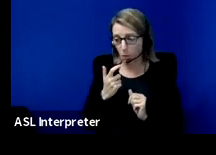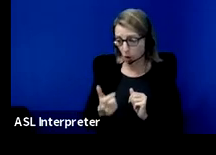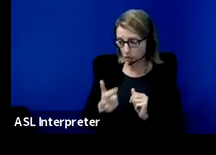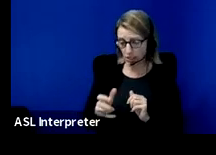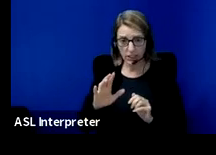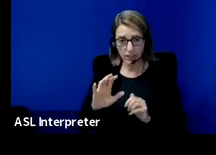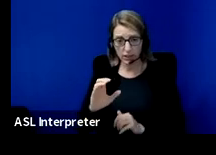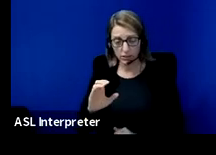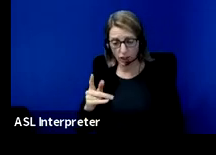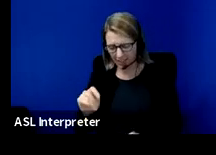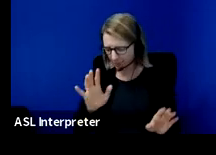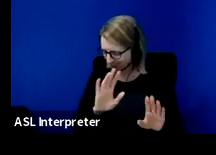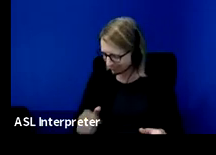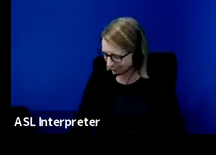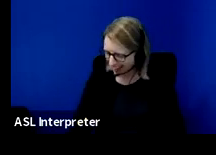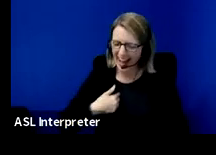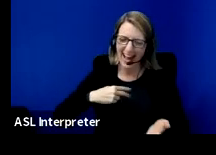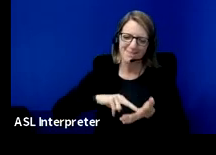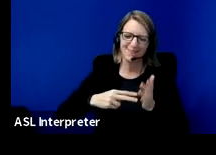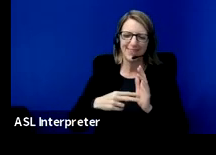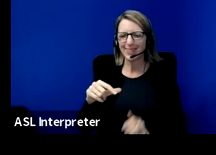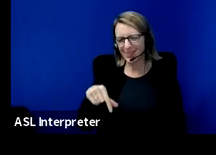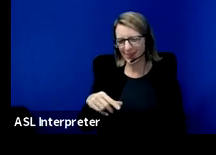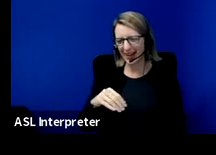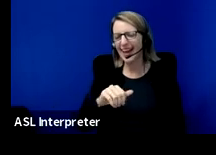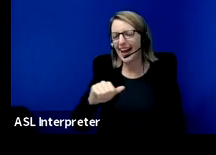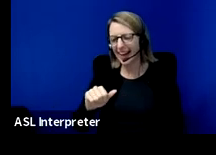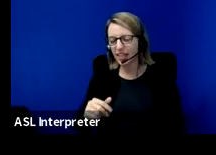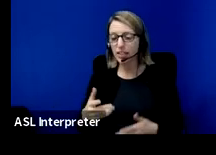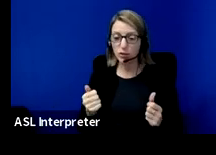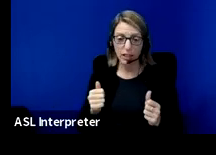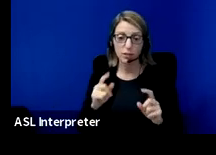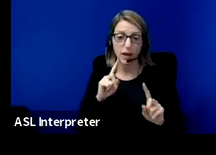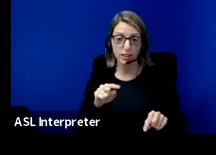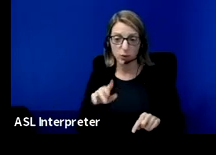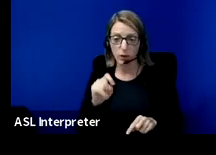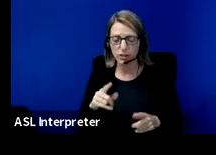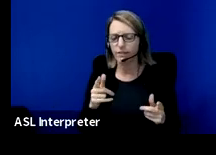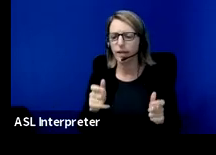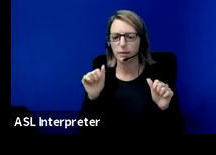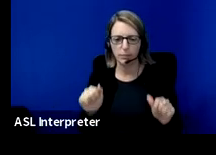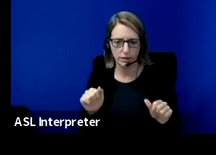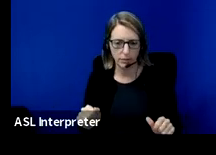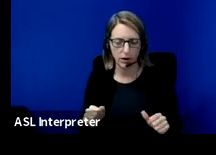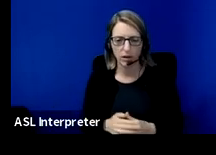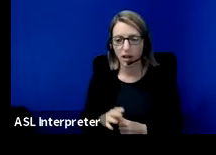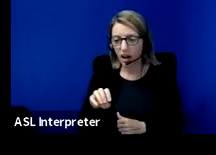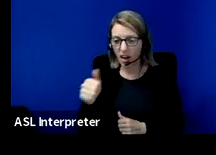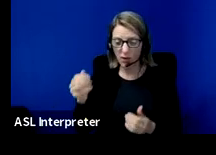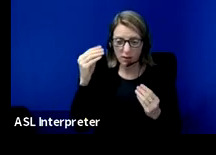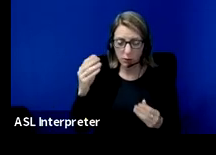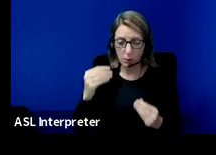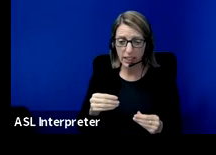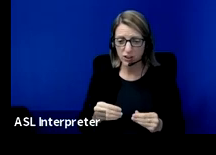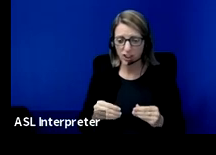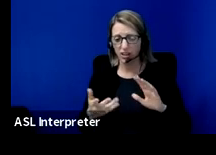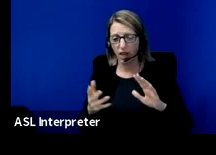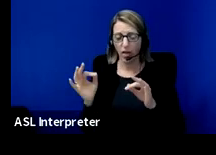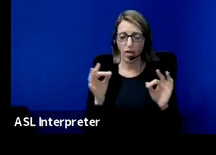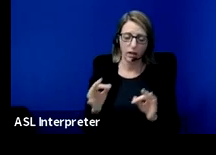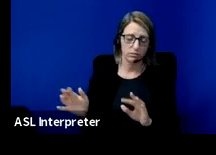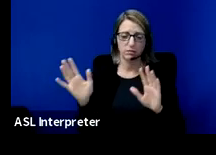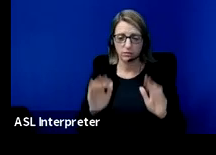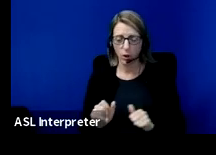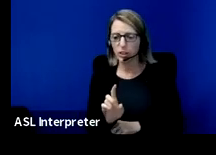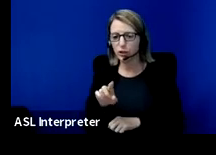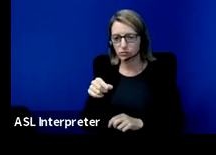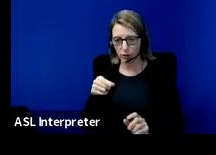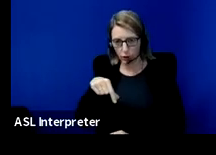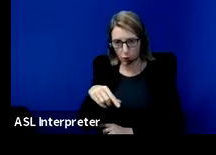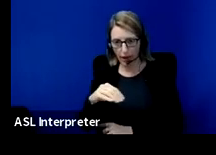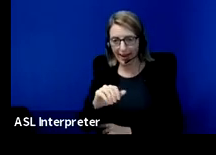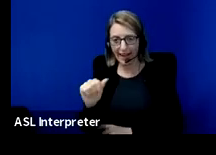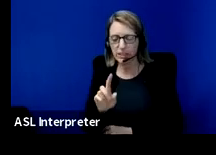ESD 112-- Kristina Wambold: Are not the chat. The Q AMP. A are trying as fast as they can to answer those questions and with the other things coming in, it just distracts from making sure that we answer your questions.